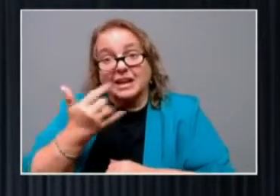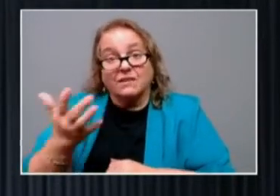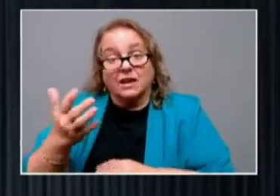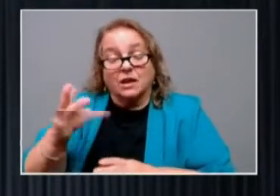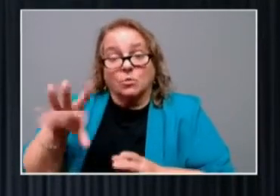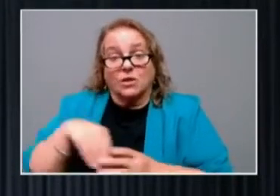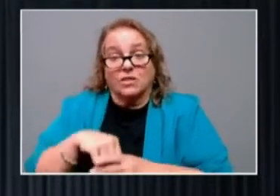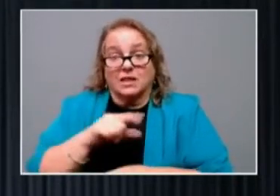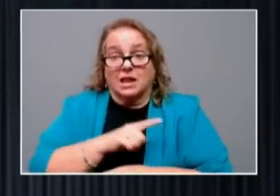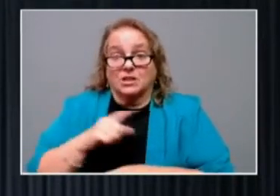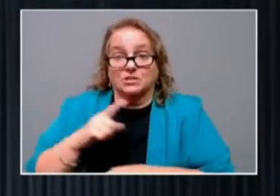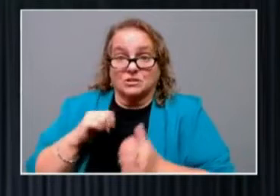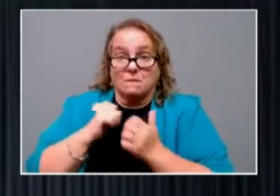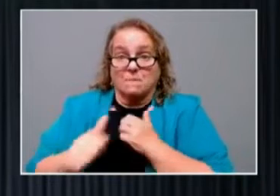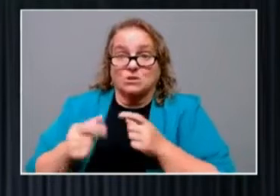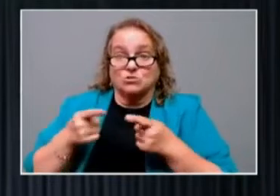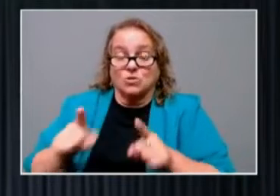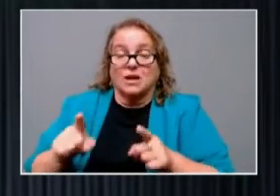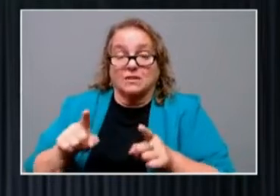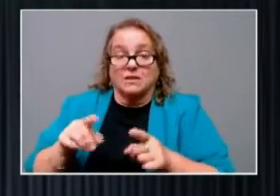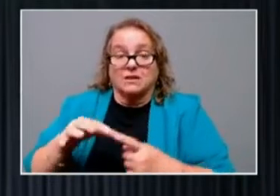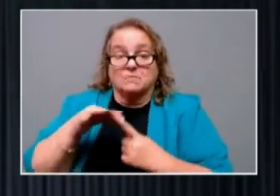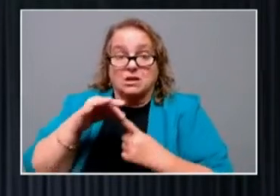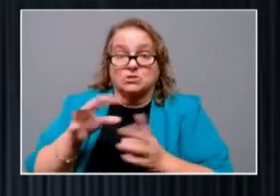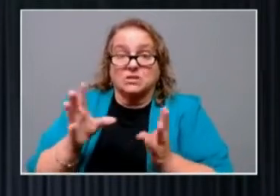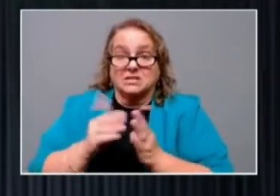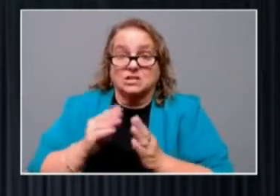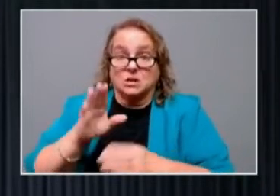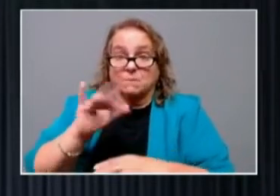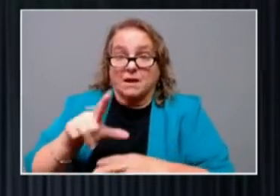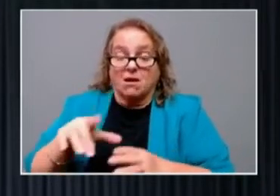the special session fell outside your official call for the session,